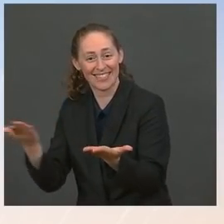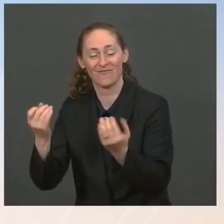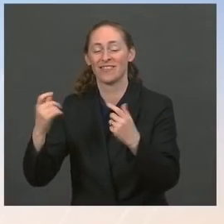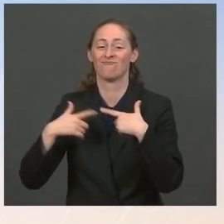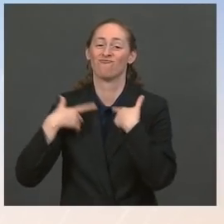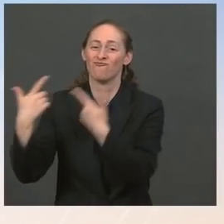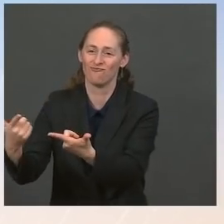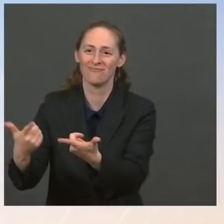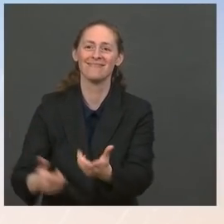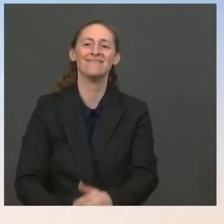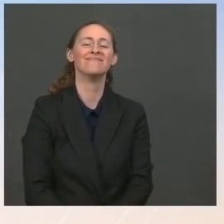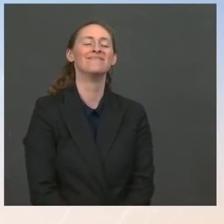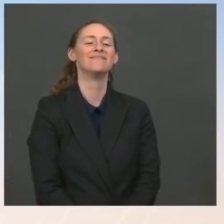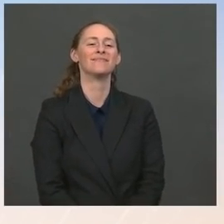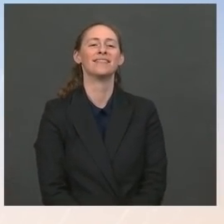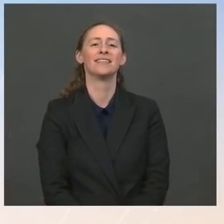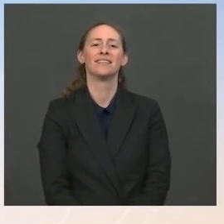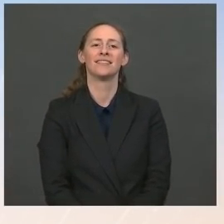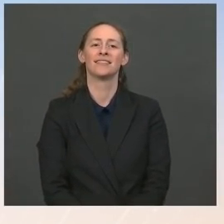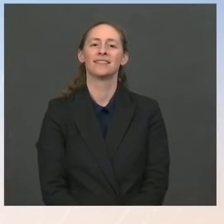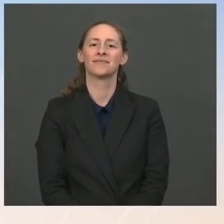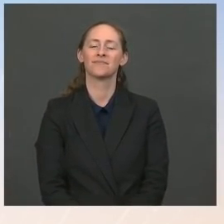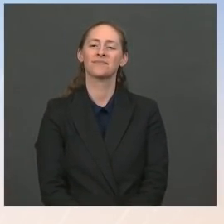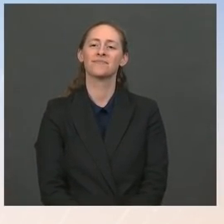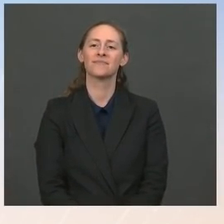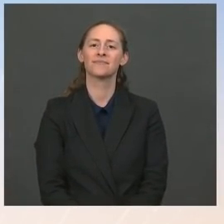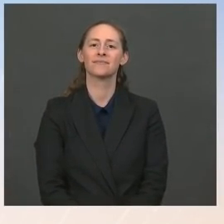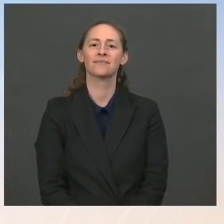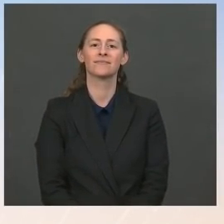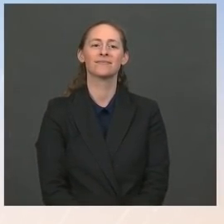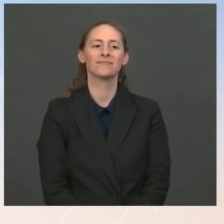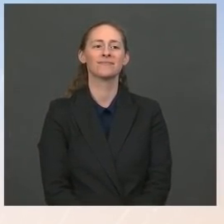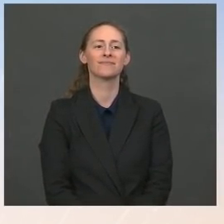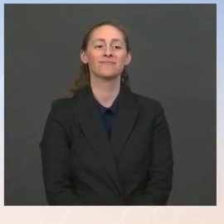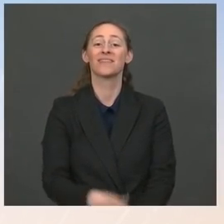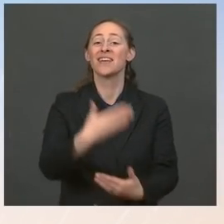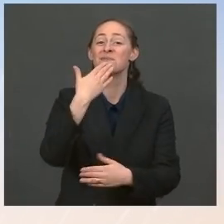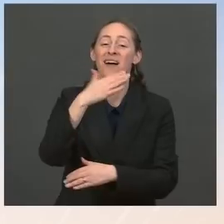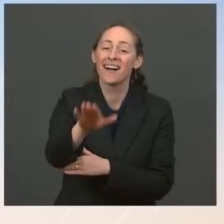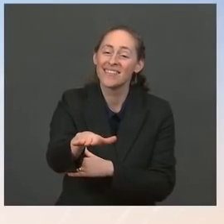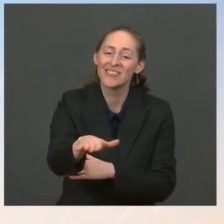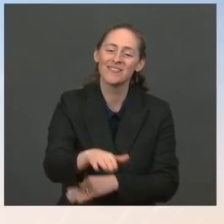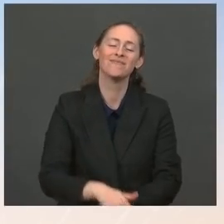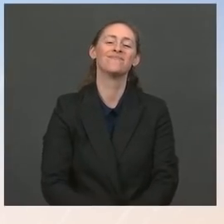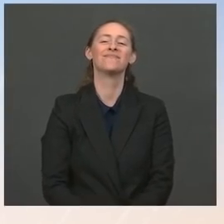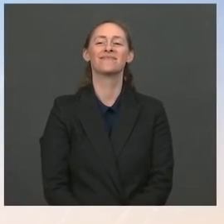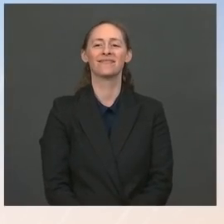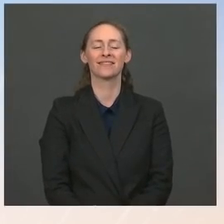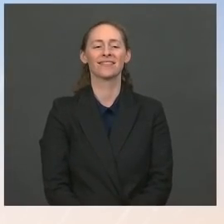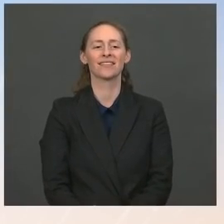Good afternoon, everybody. The Press: Good afternoon. Secretary Buttigieg: And thank you, Karine.